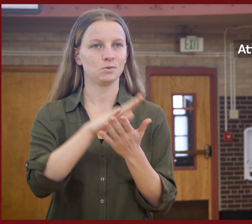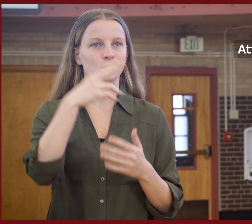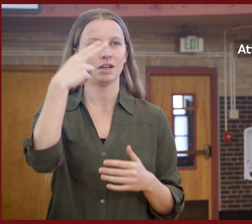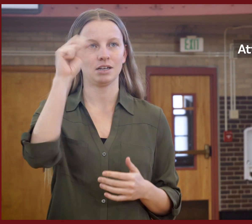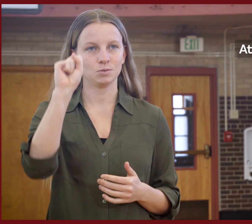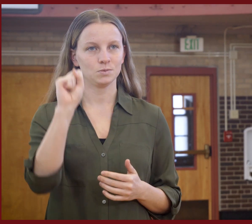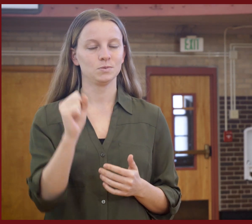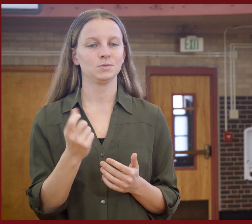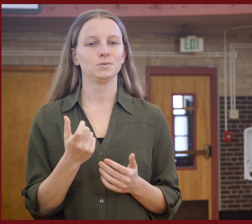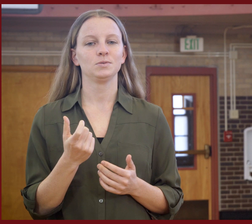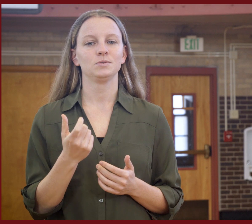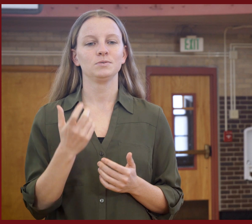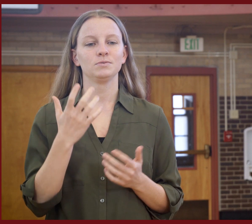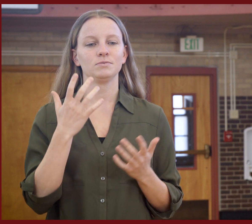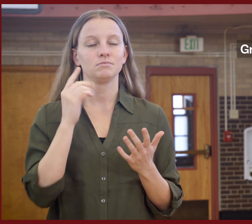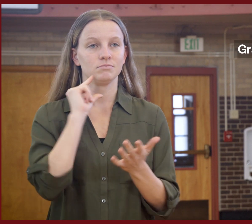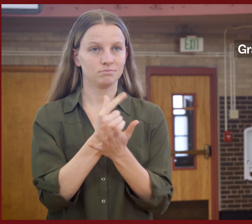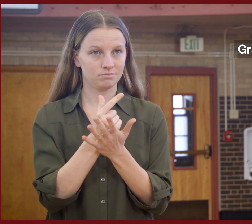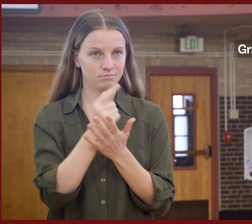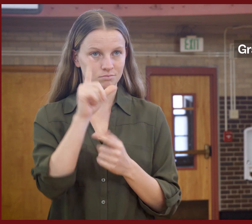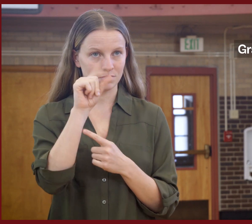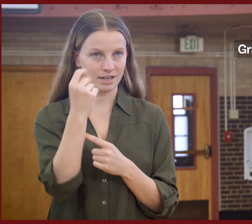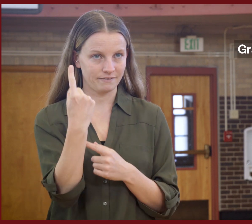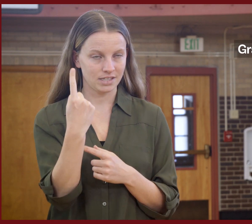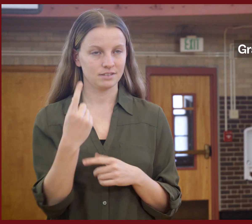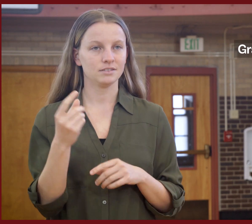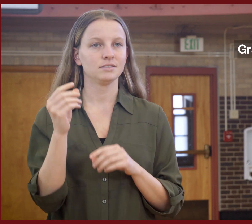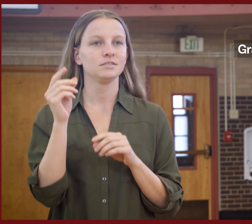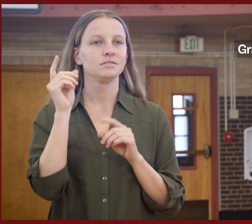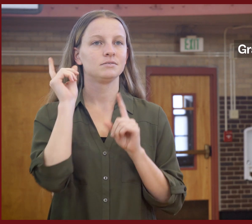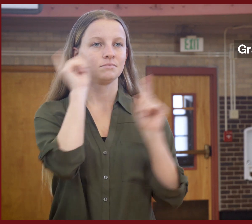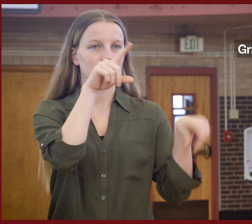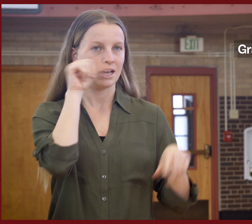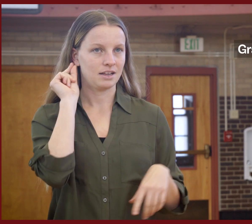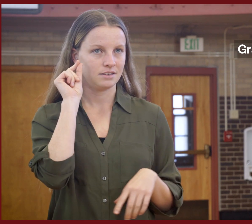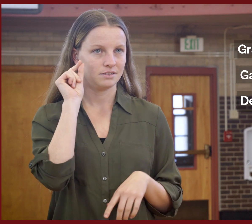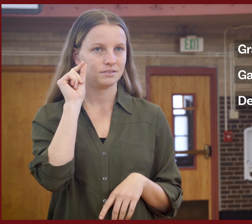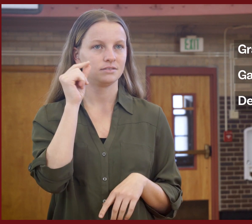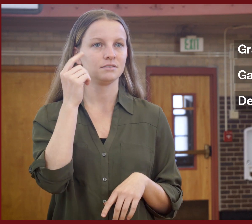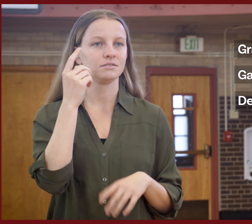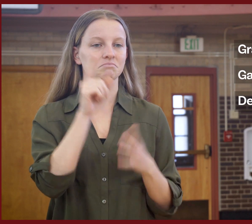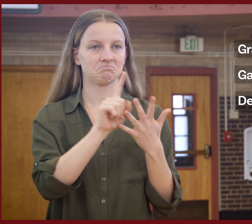and high school years. Graduated in 2011. I then attended Gallaudet.